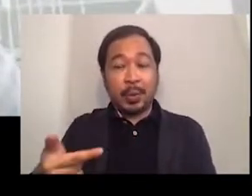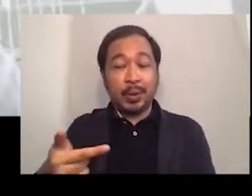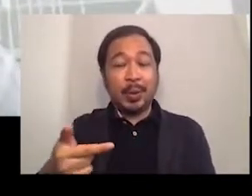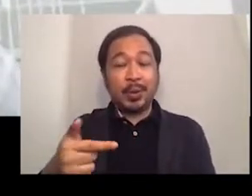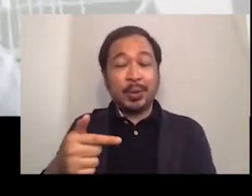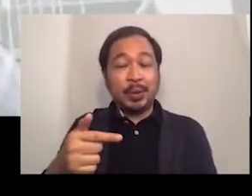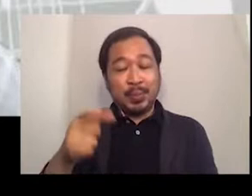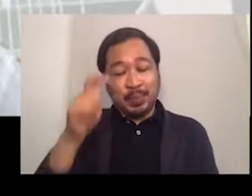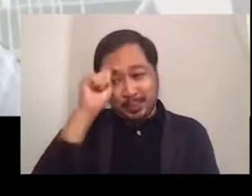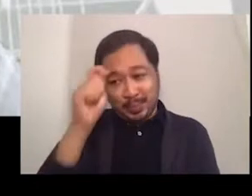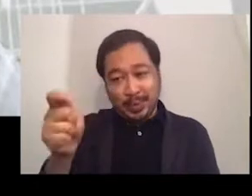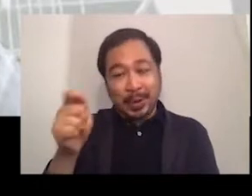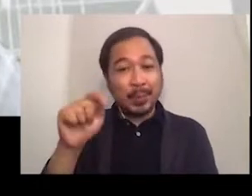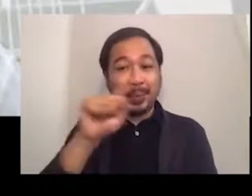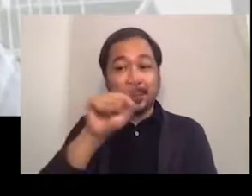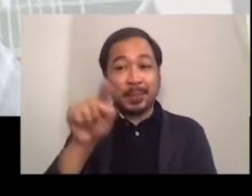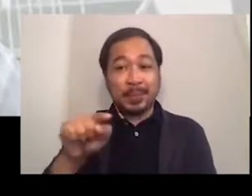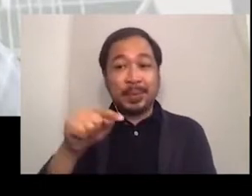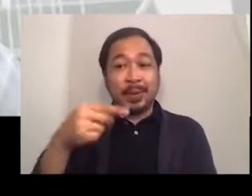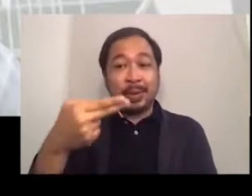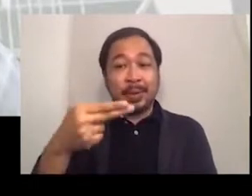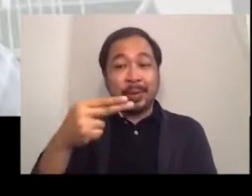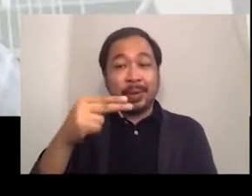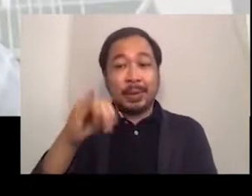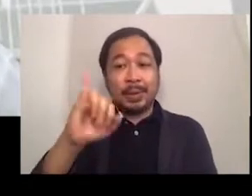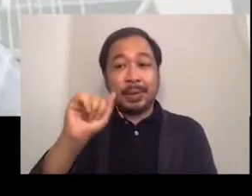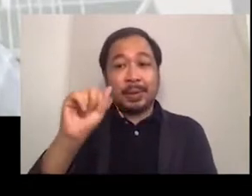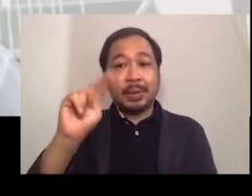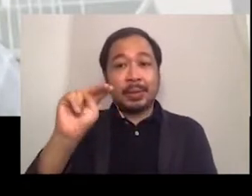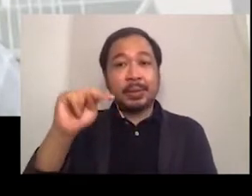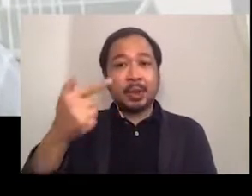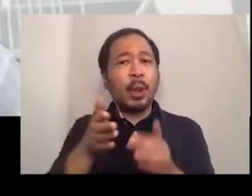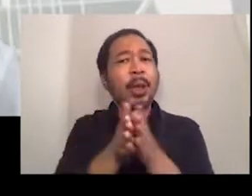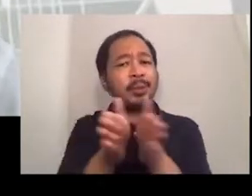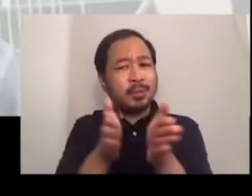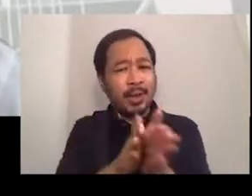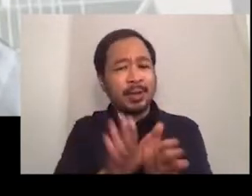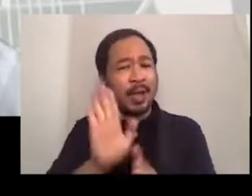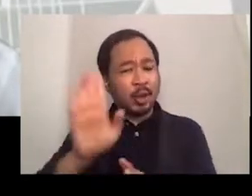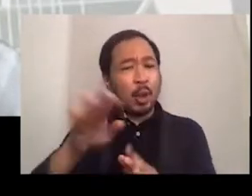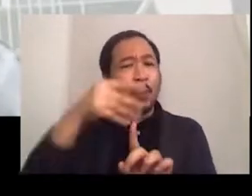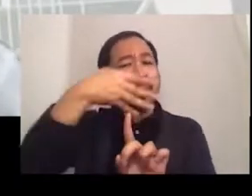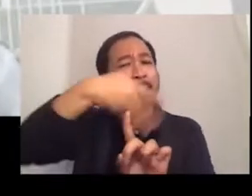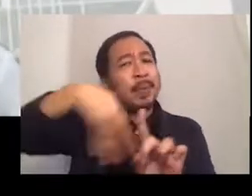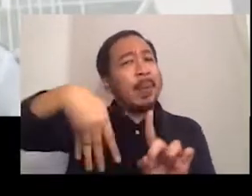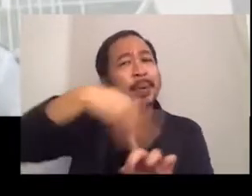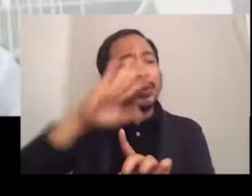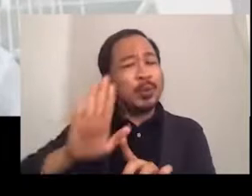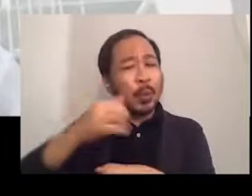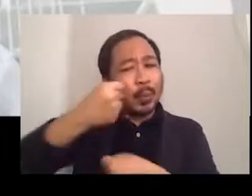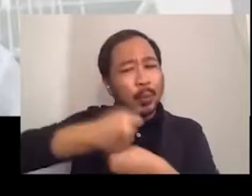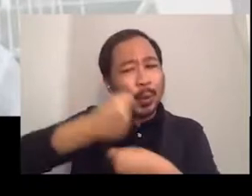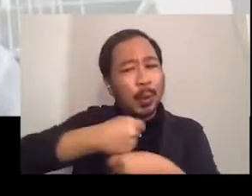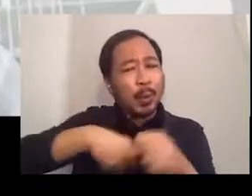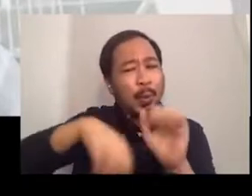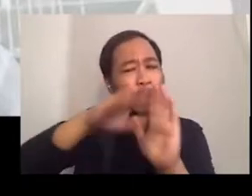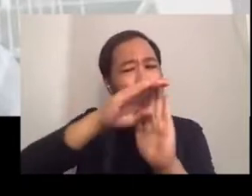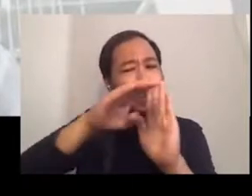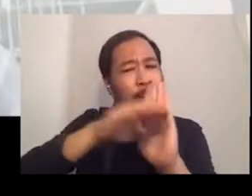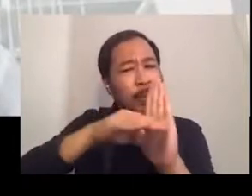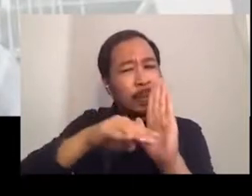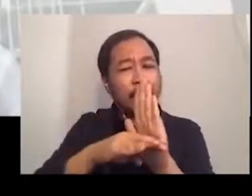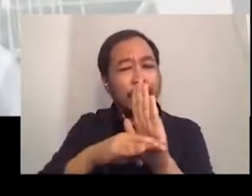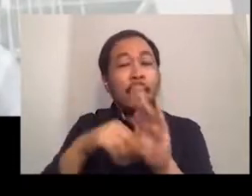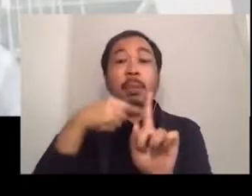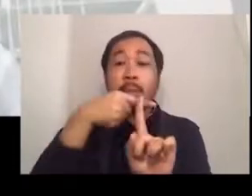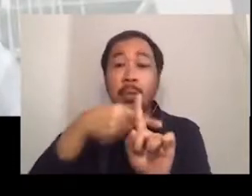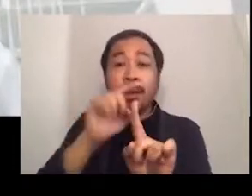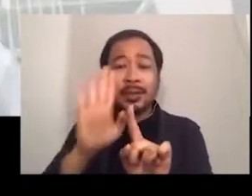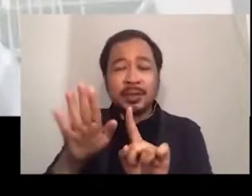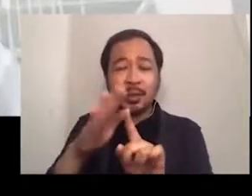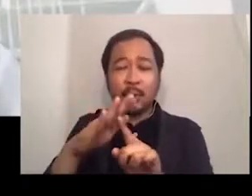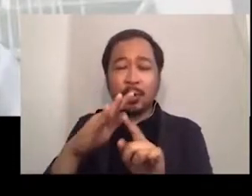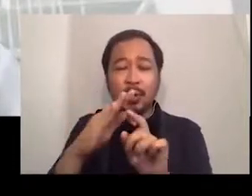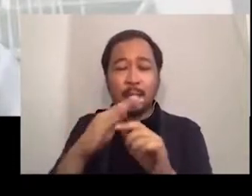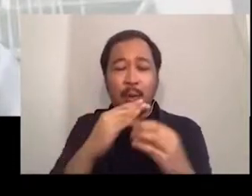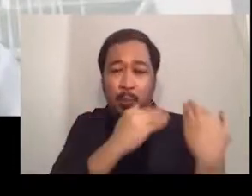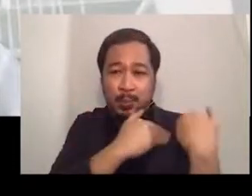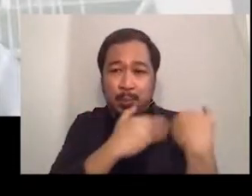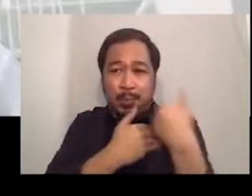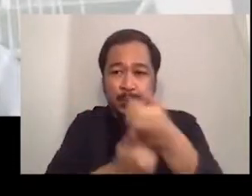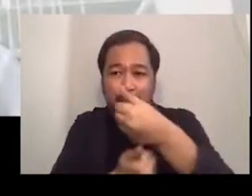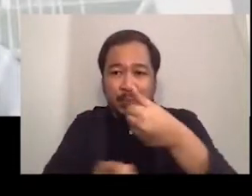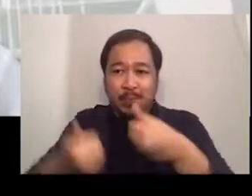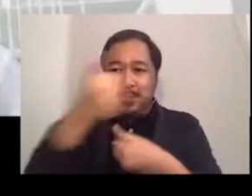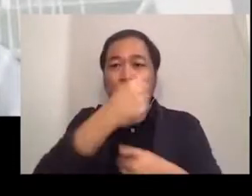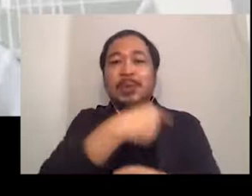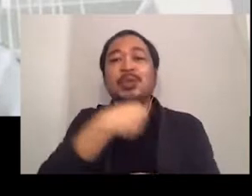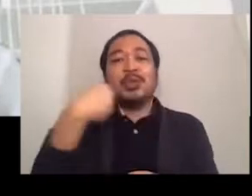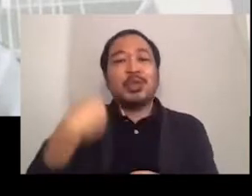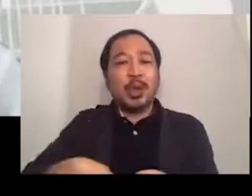as well as being the chair of the China Disabled Persons' Federation since 2008;